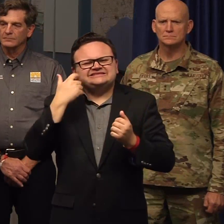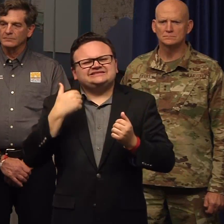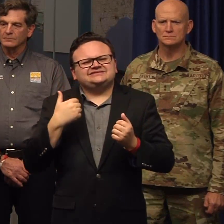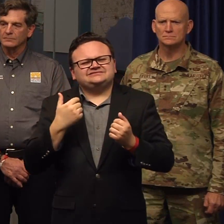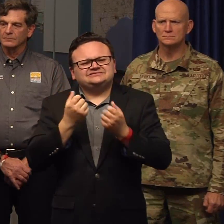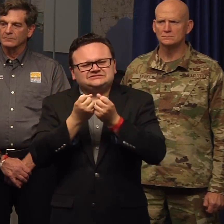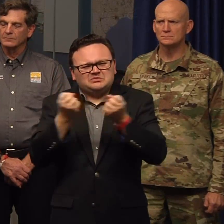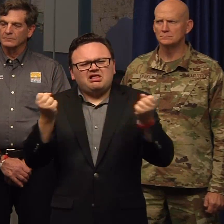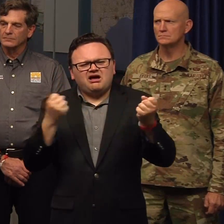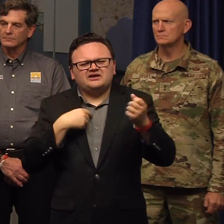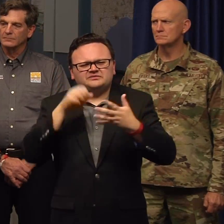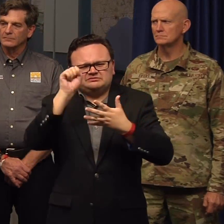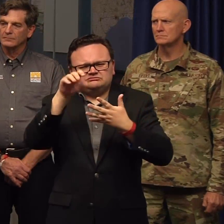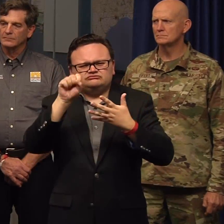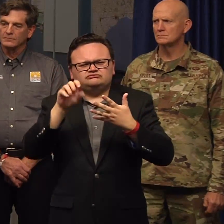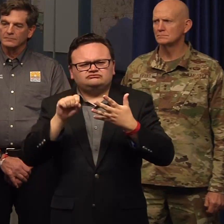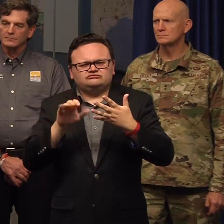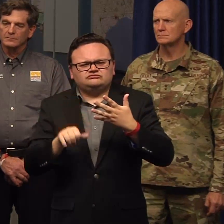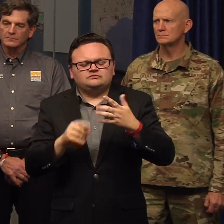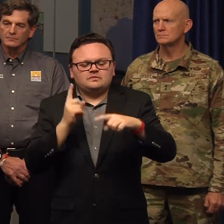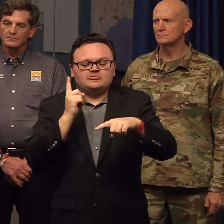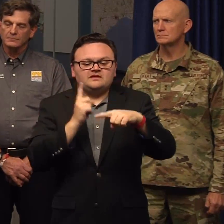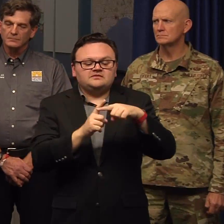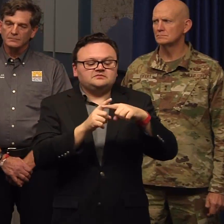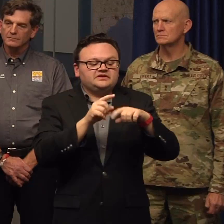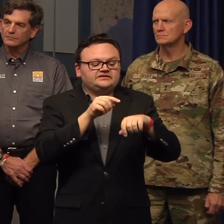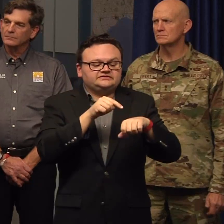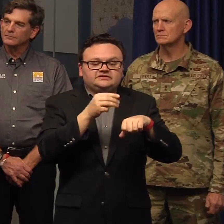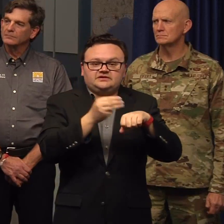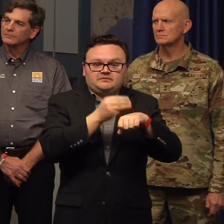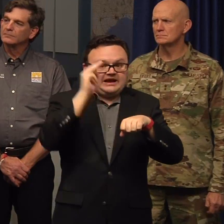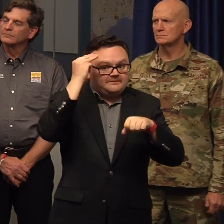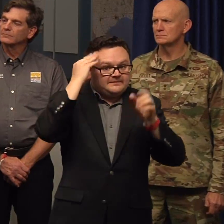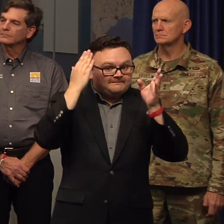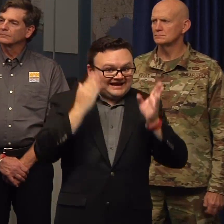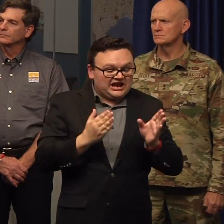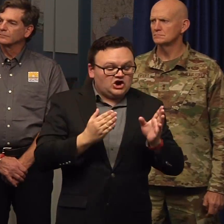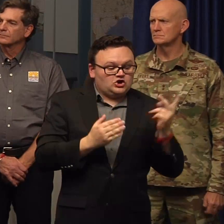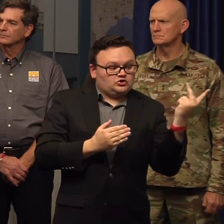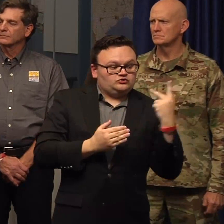OUR MAIN REQUEST FOR THE FEDERAL GOVERNMENT ARE THE